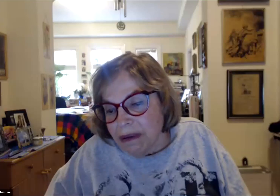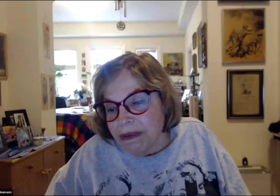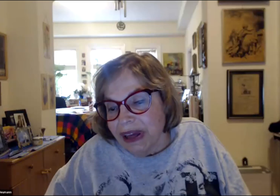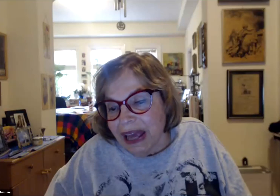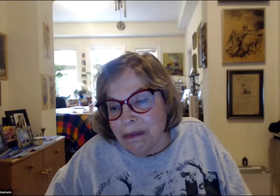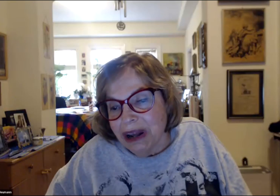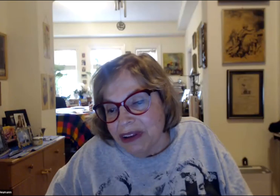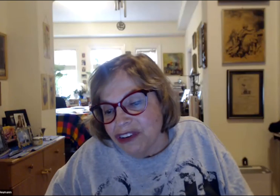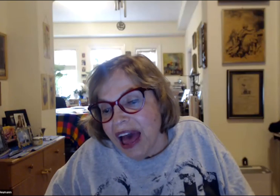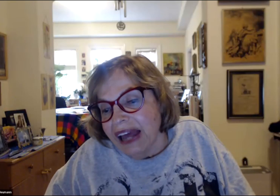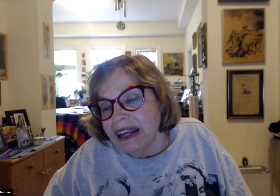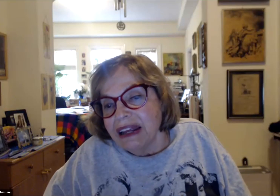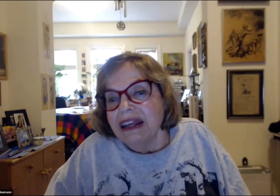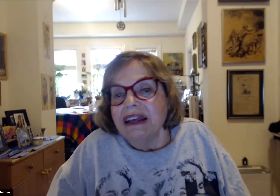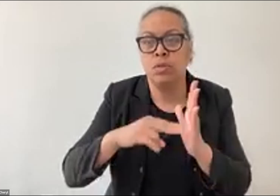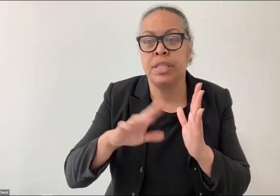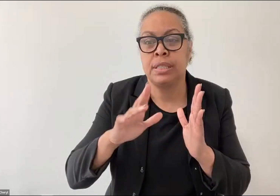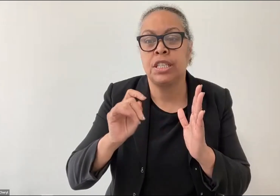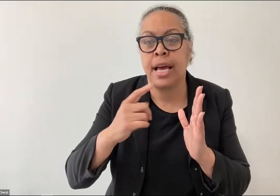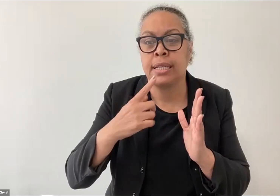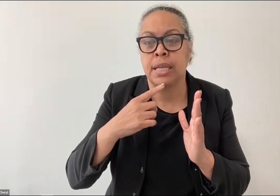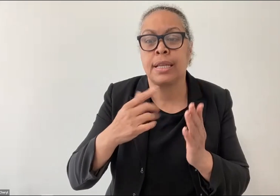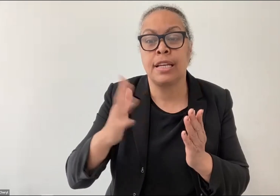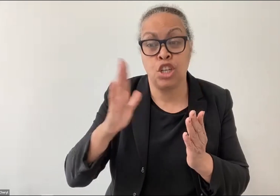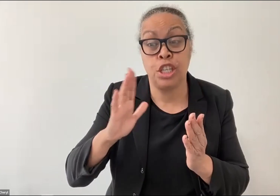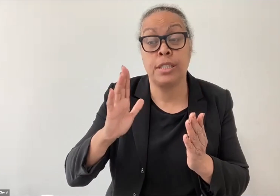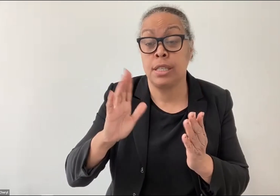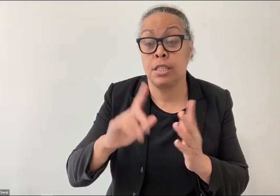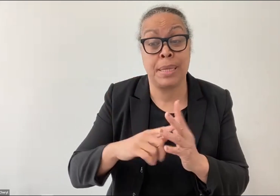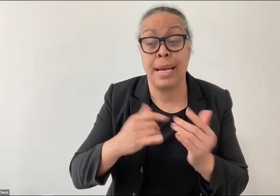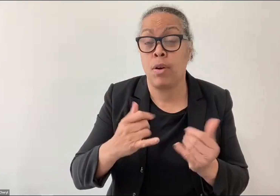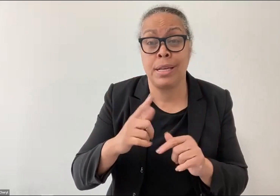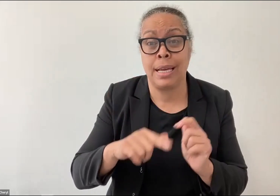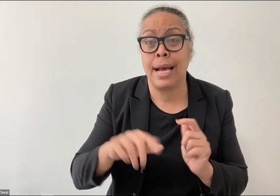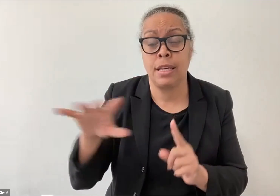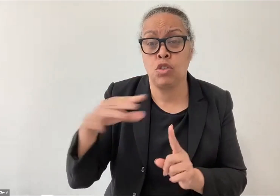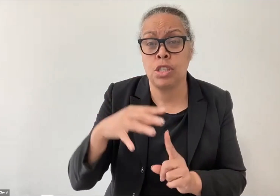I don't know it was something that came in on the chat when you read the chat he's saying that he could see us, but now he cannot.